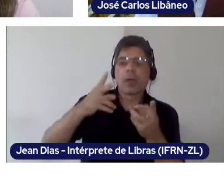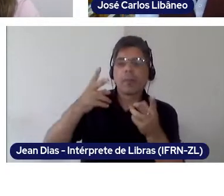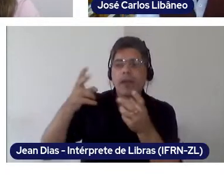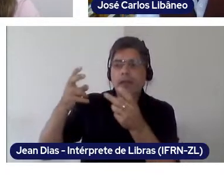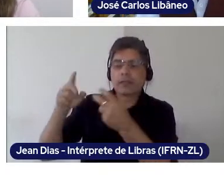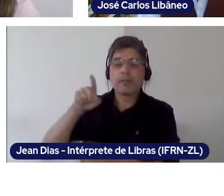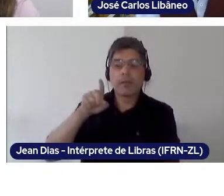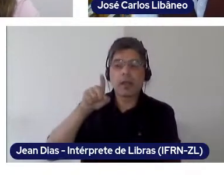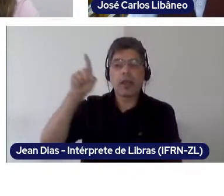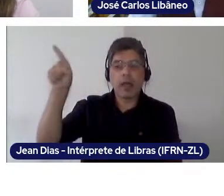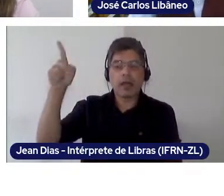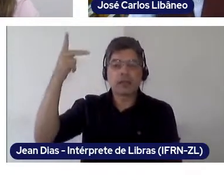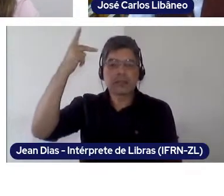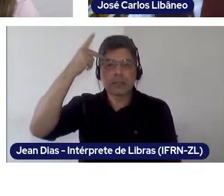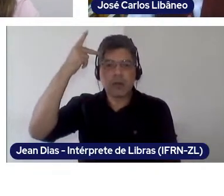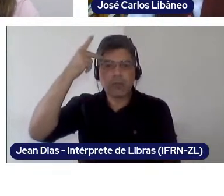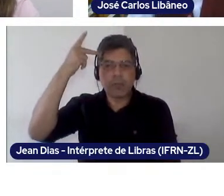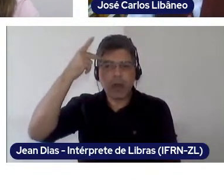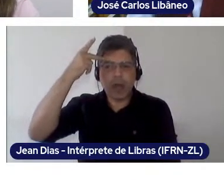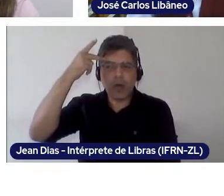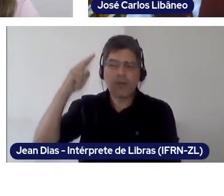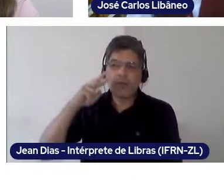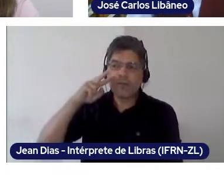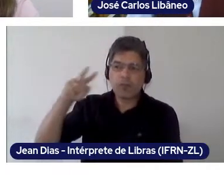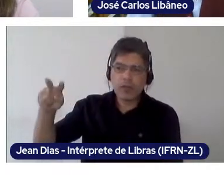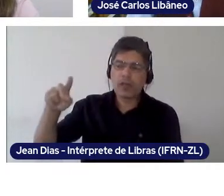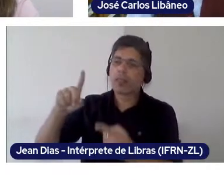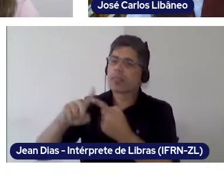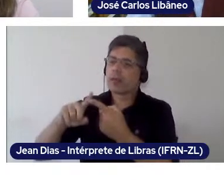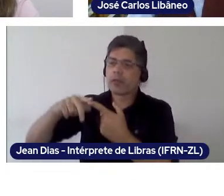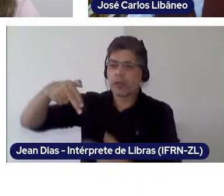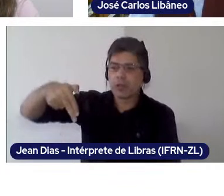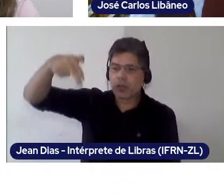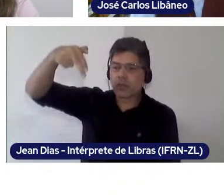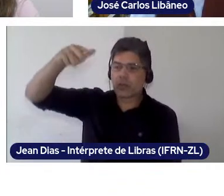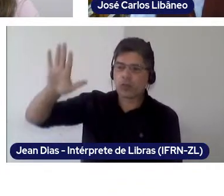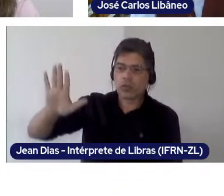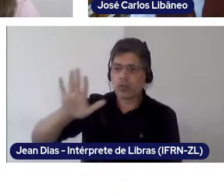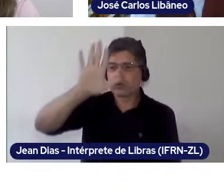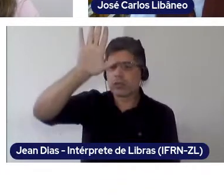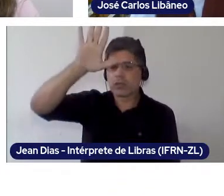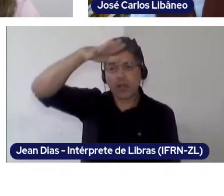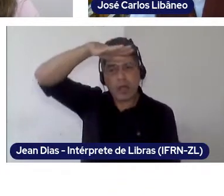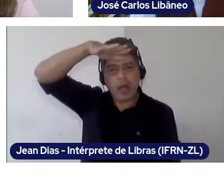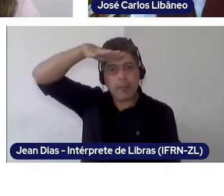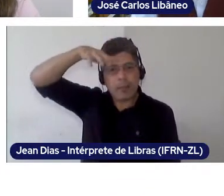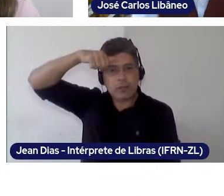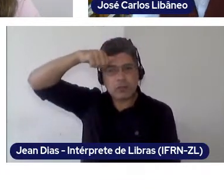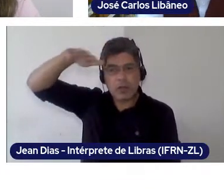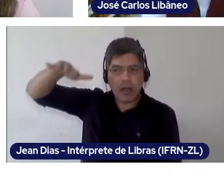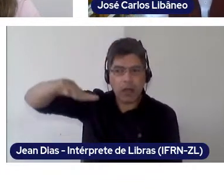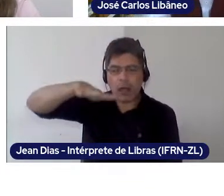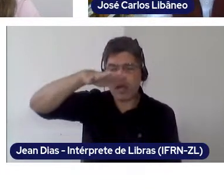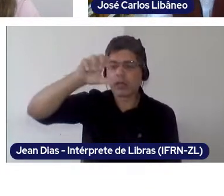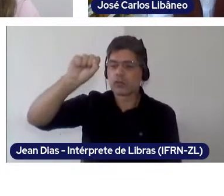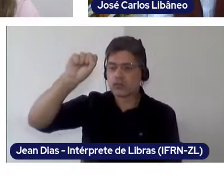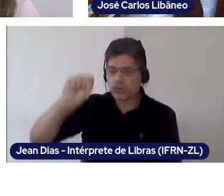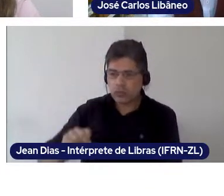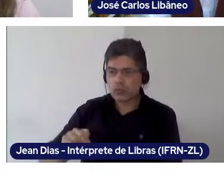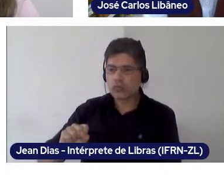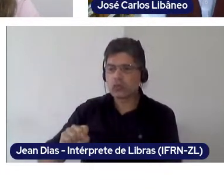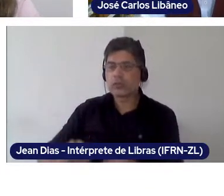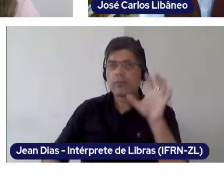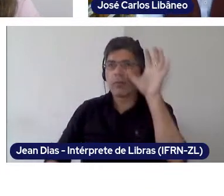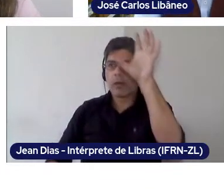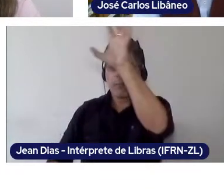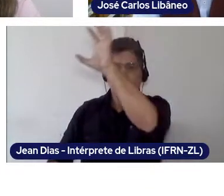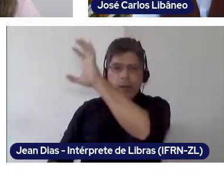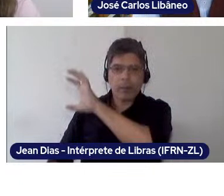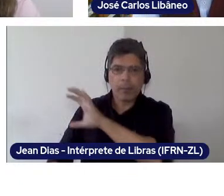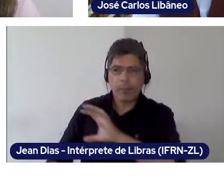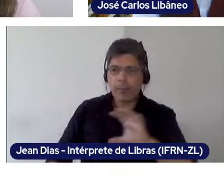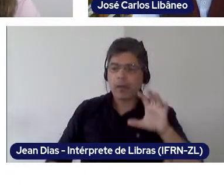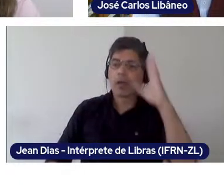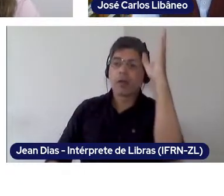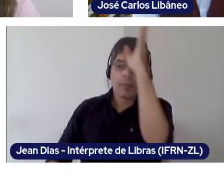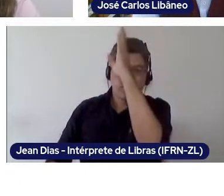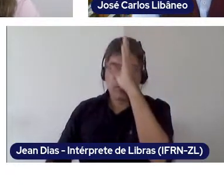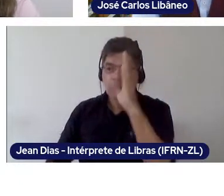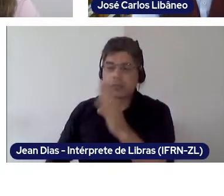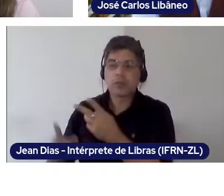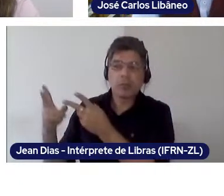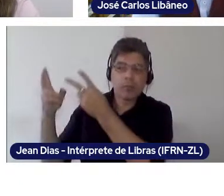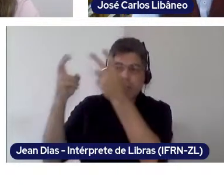or in the northeast, that I have been visiting, in the north region, the Amazon region... the situation in the whole brazilian territory is worrying and we need to take actions about that,